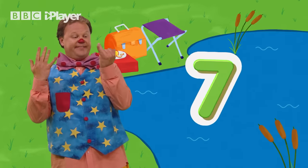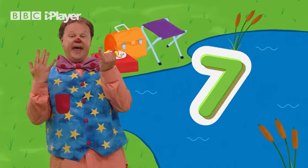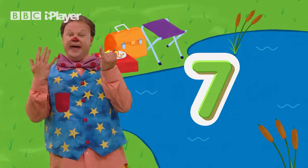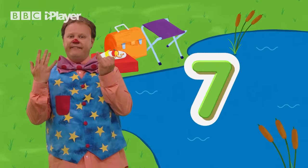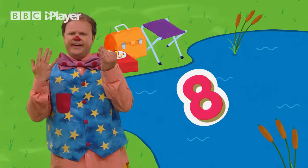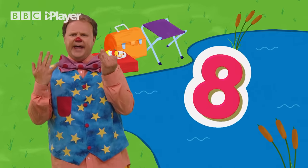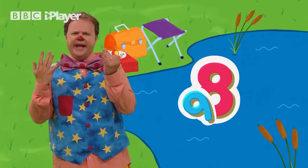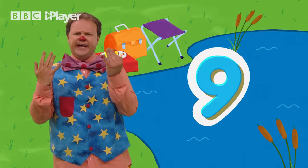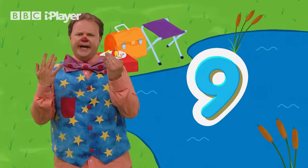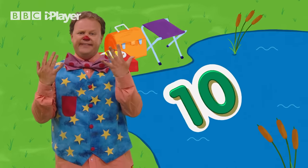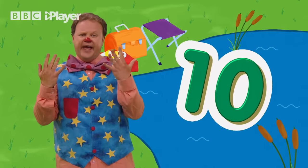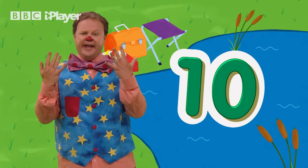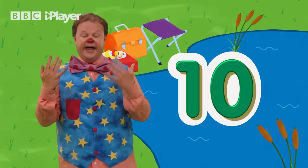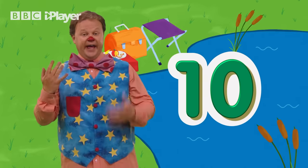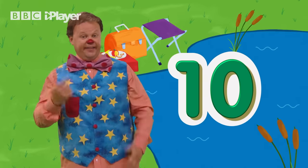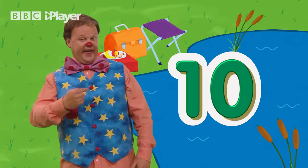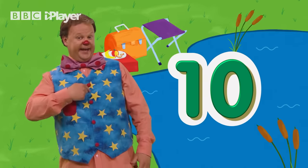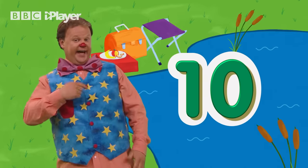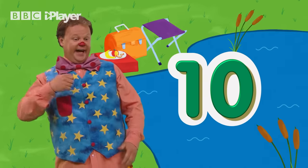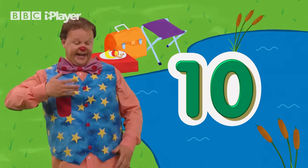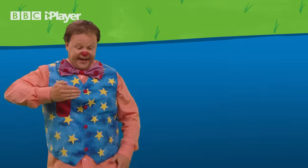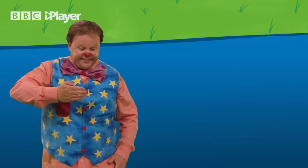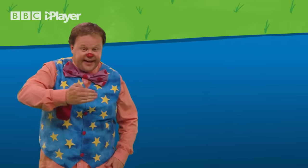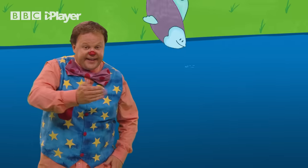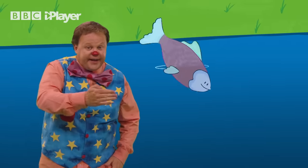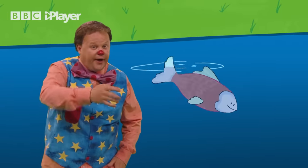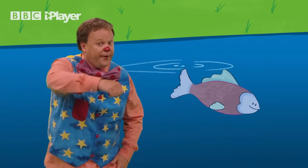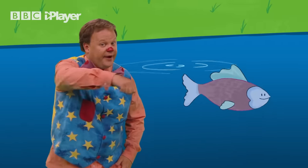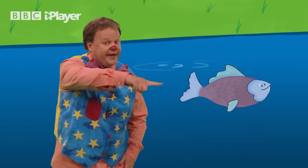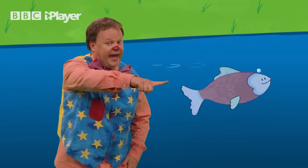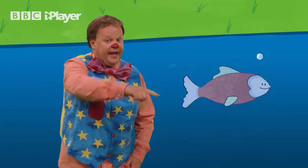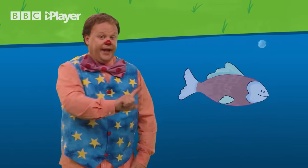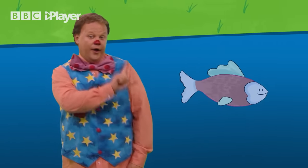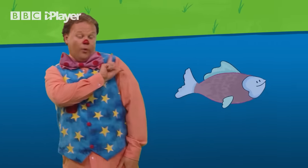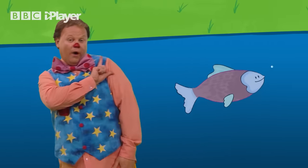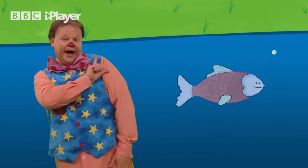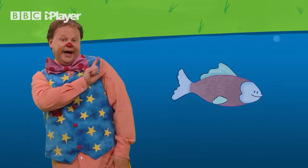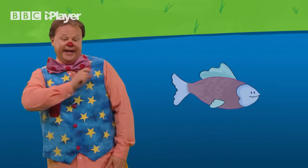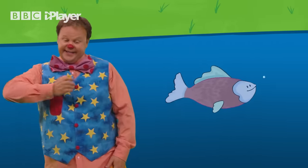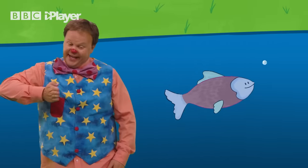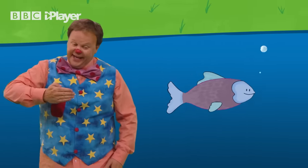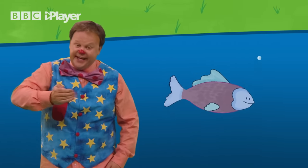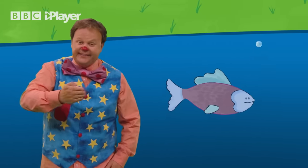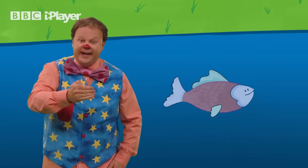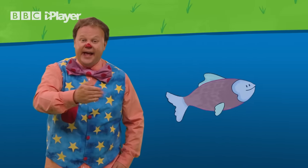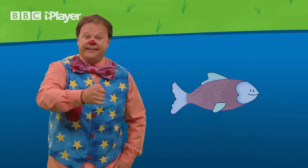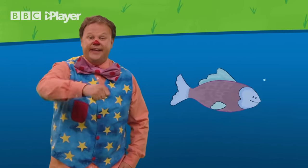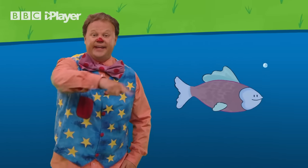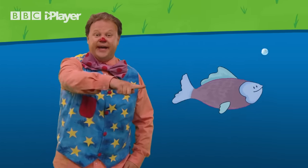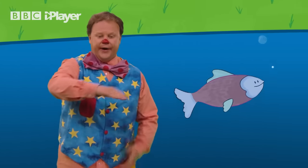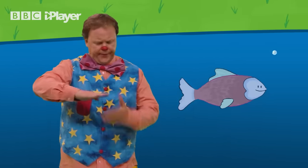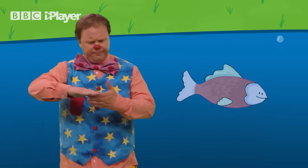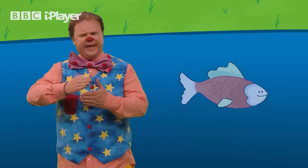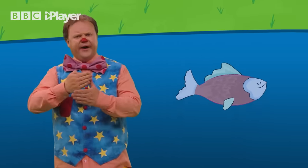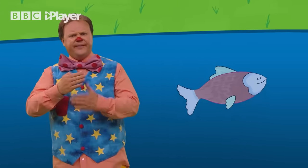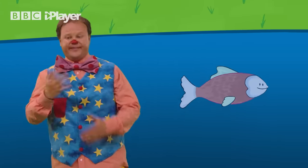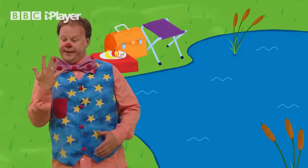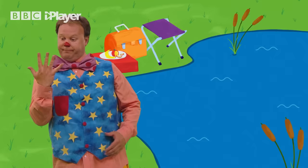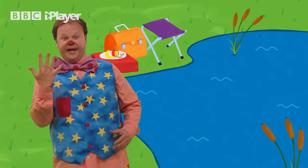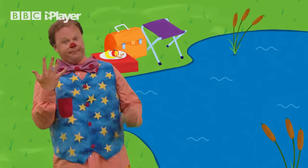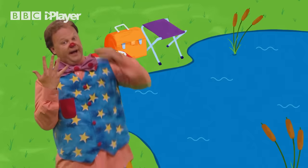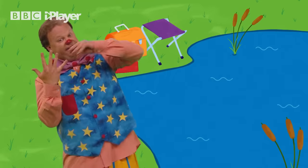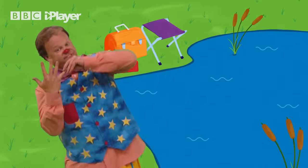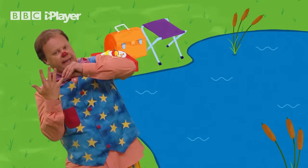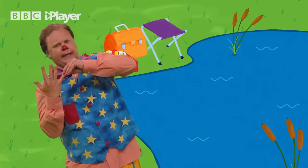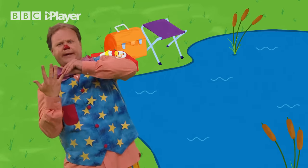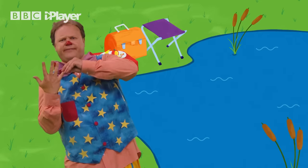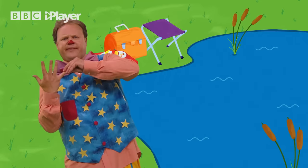seven eight nine ten then i let it go again why did you let it go because it bit my finger so